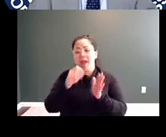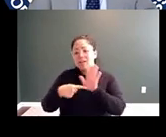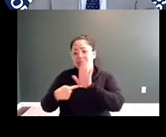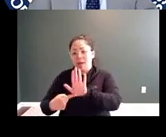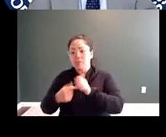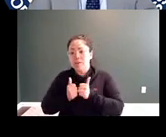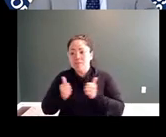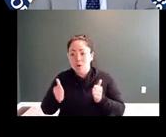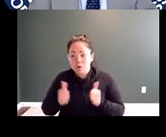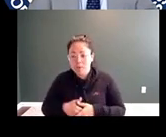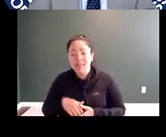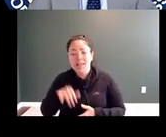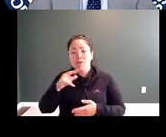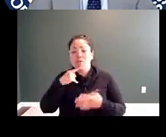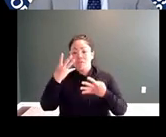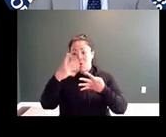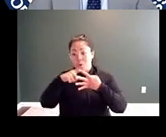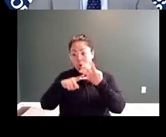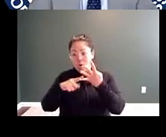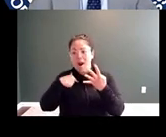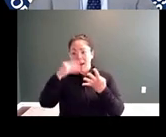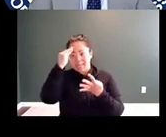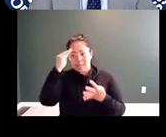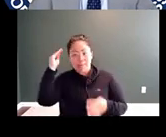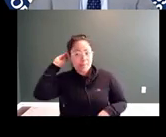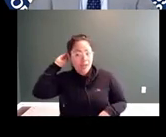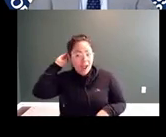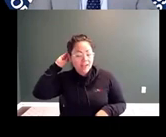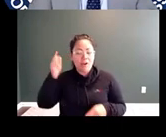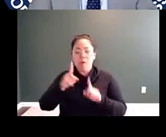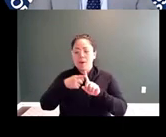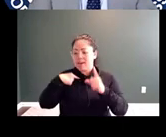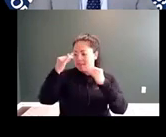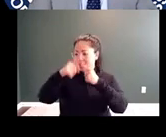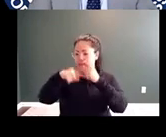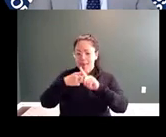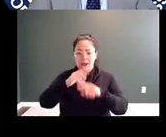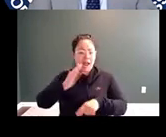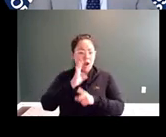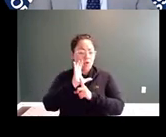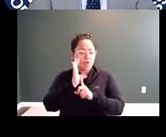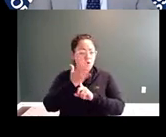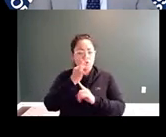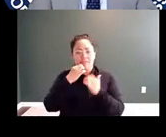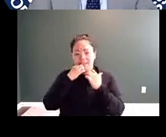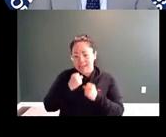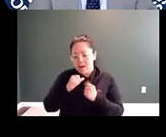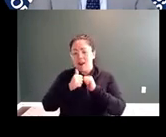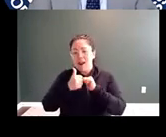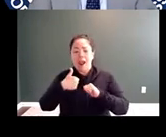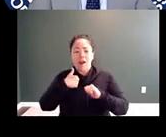So those are the four key factors that I keep in mind when I'm thinking about our culture of care, and thinking about how we're tending for our diverse staff.